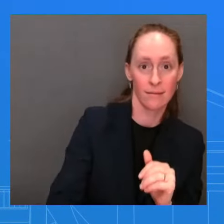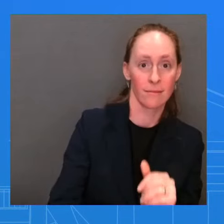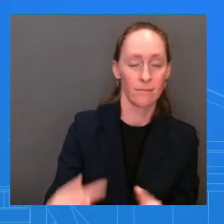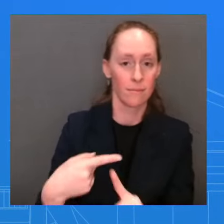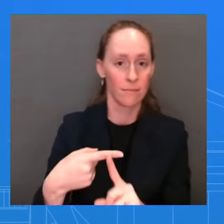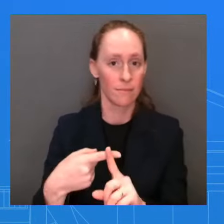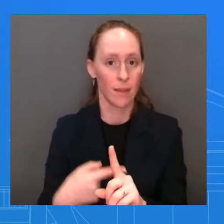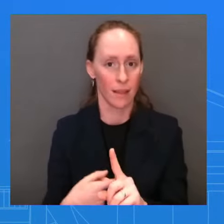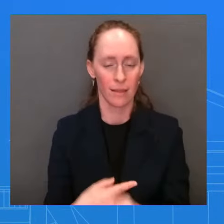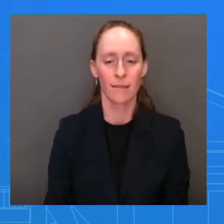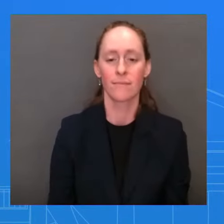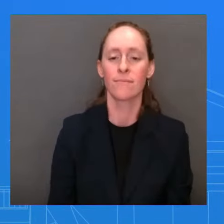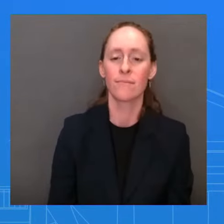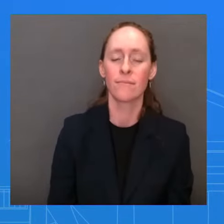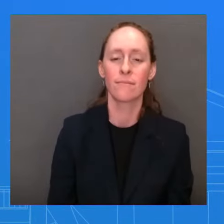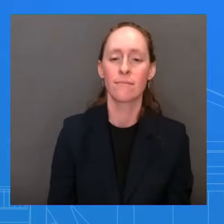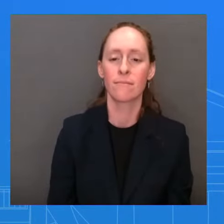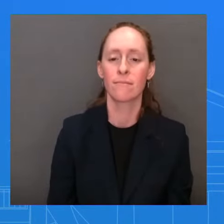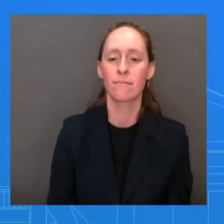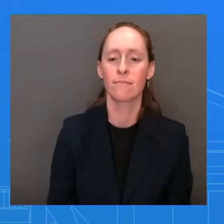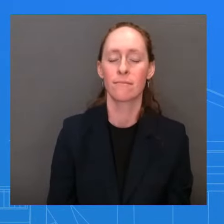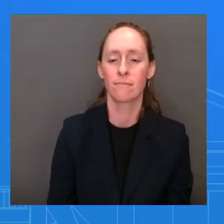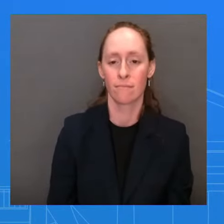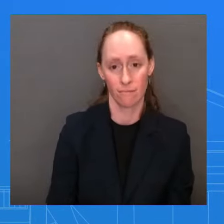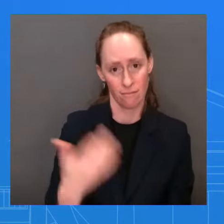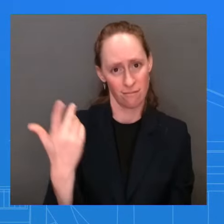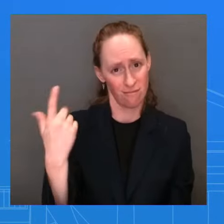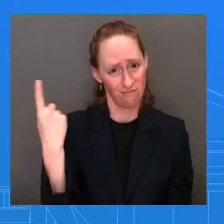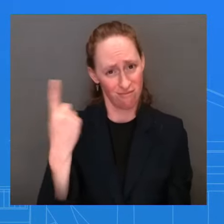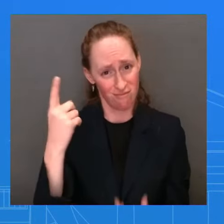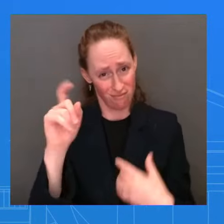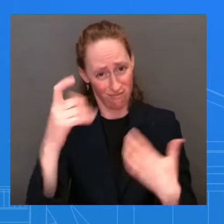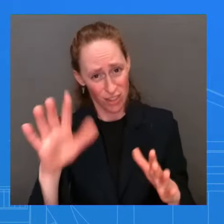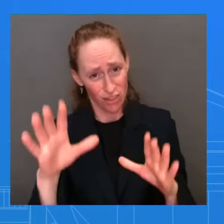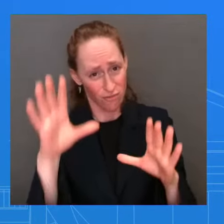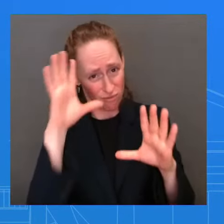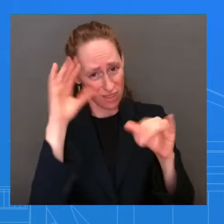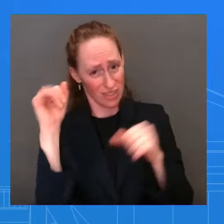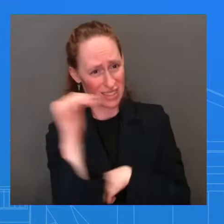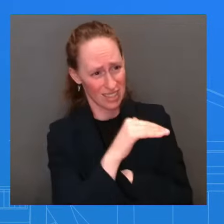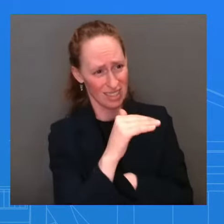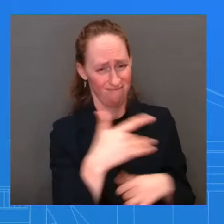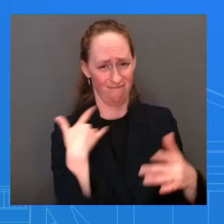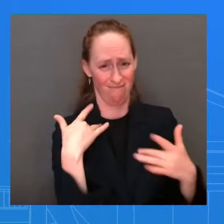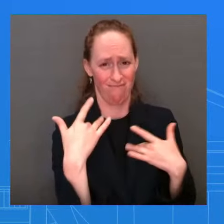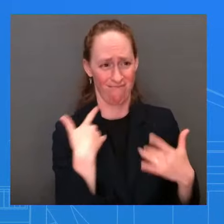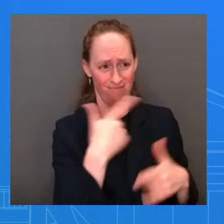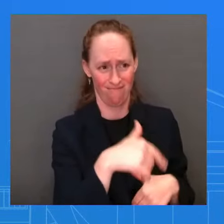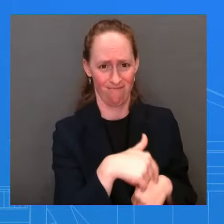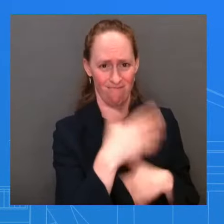over the judicial overhaul proposal, to use these past couple of weeks to try and push a compromise?